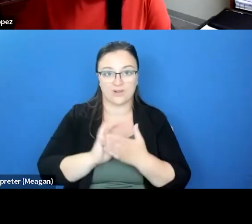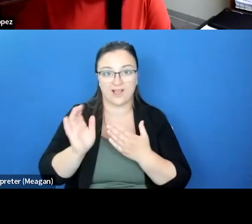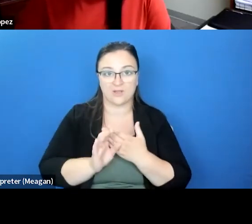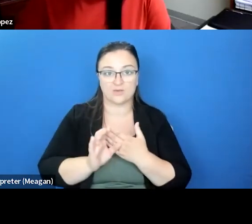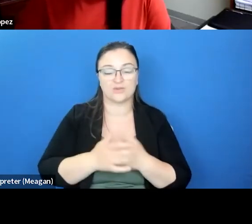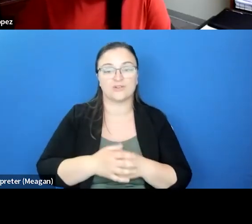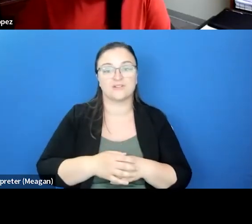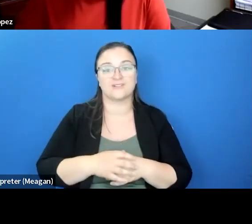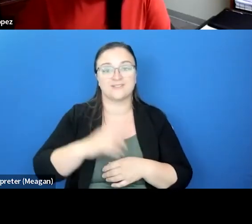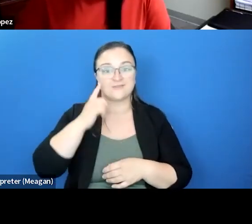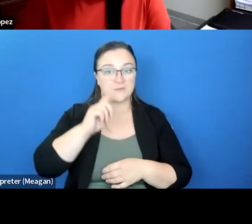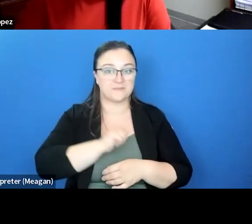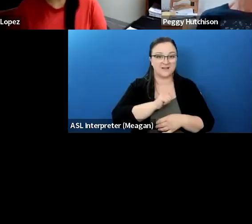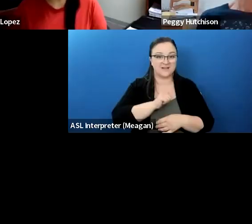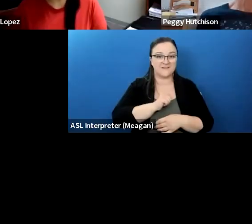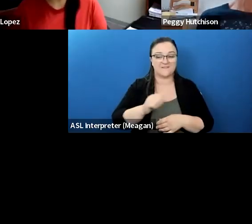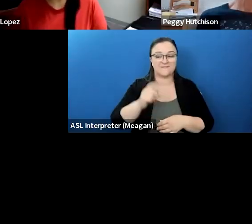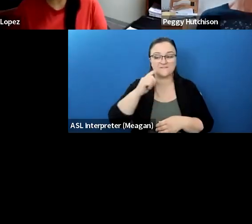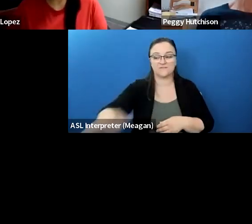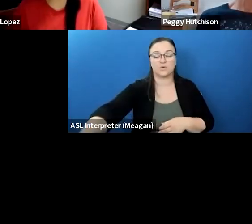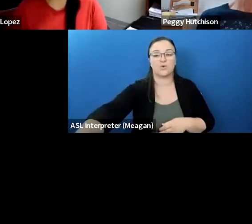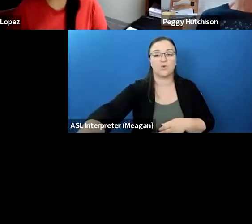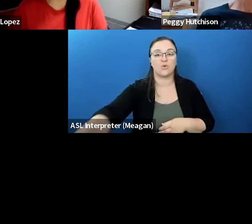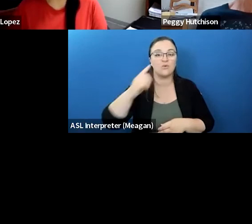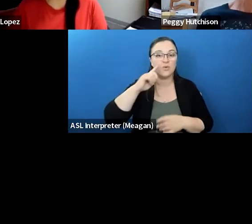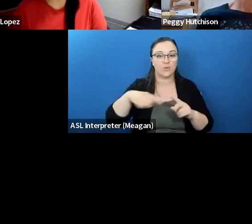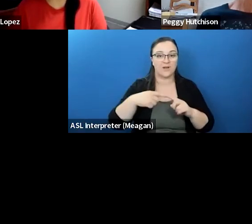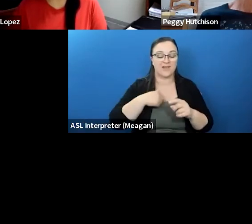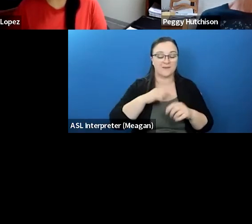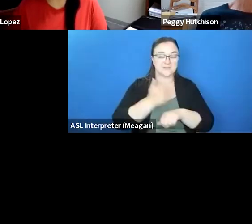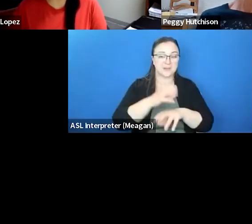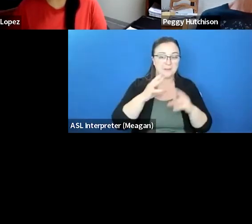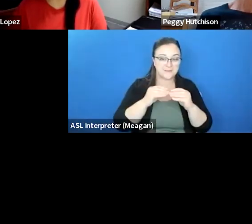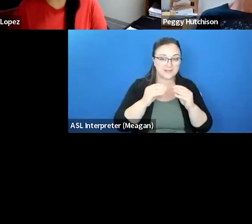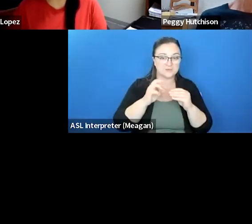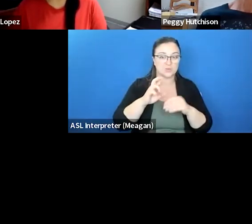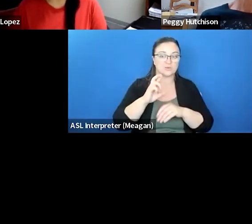But as for me, for when I'm scheduling meetings with our team or scheduling our supervision,